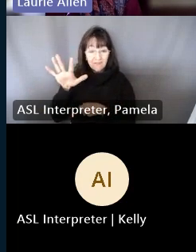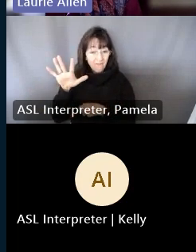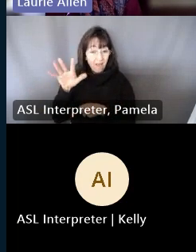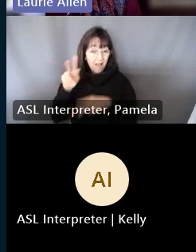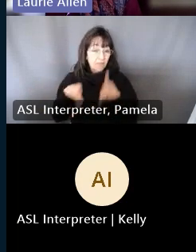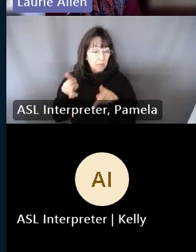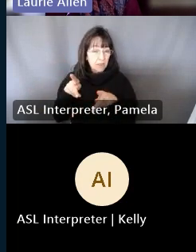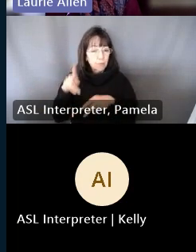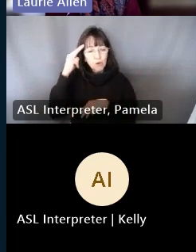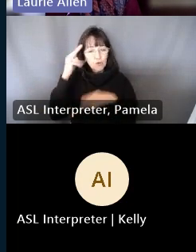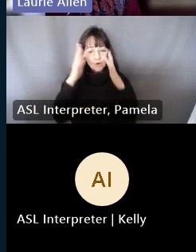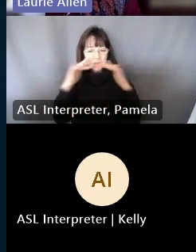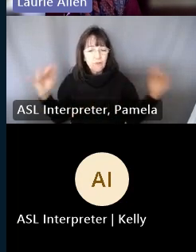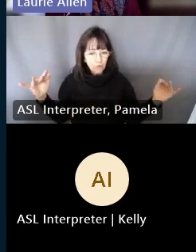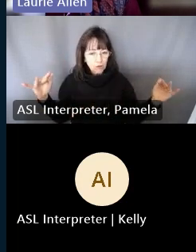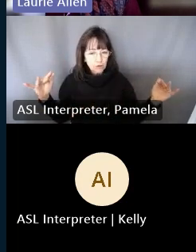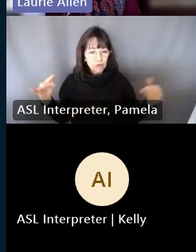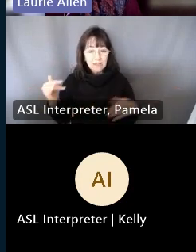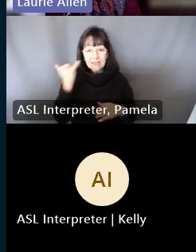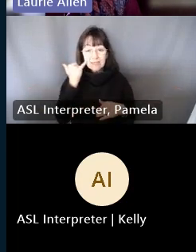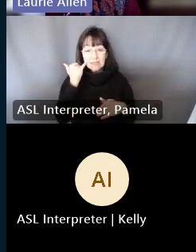And if we narrow that down to Gen Z, it's 53%.